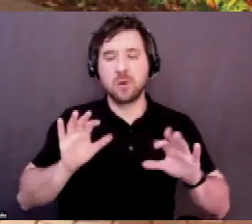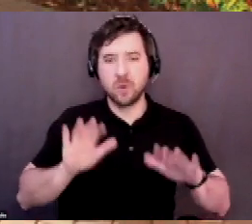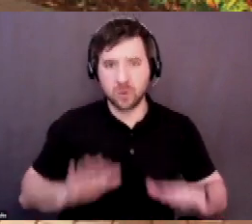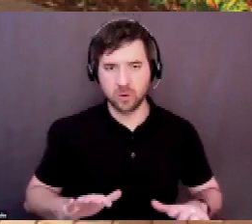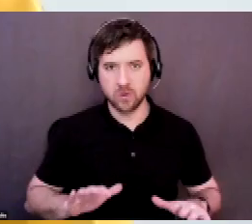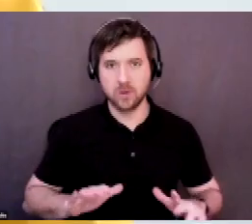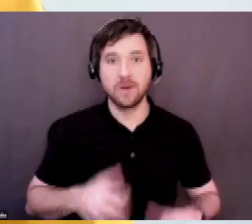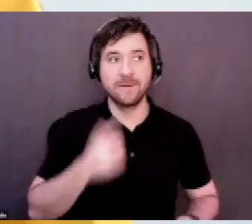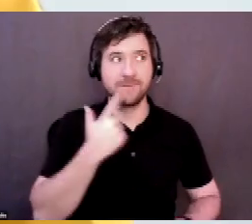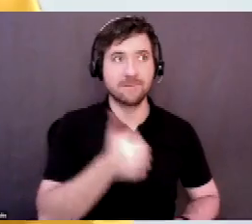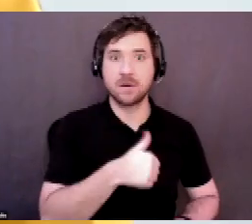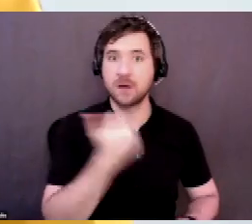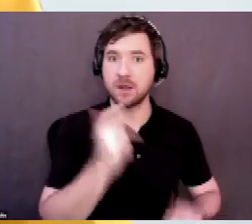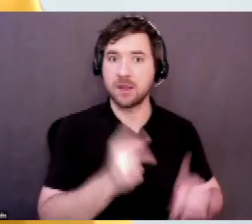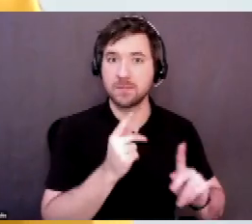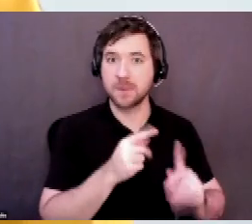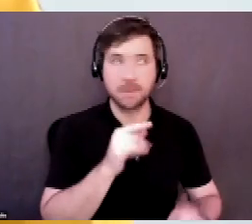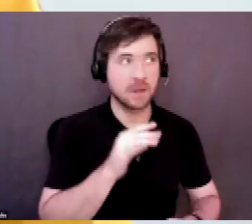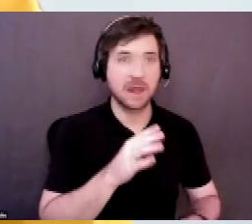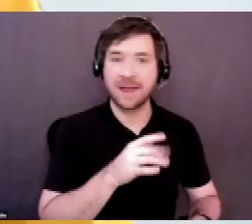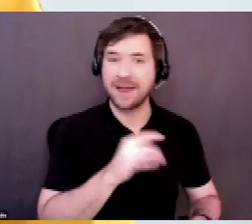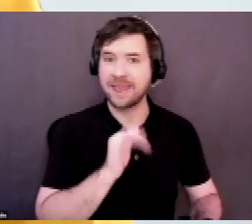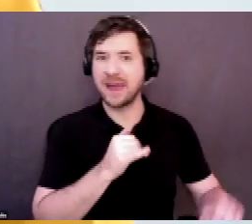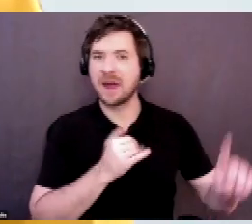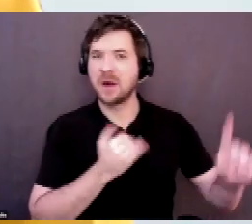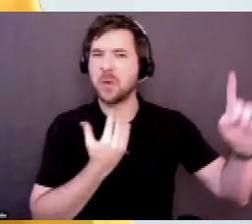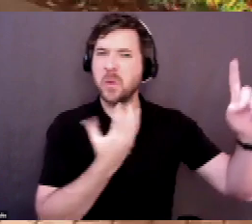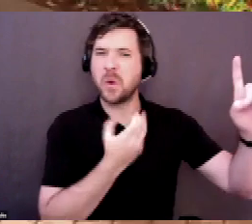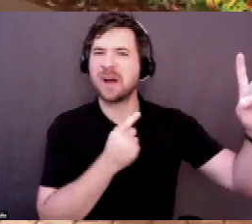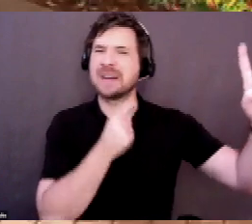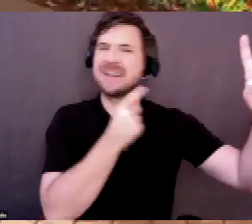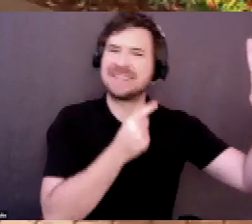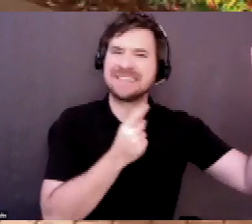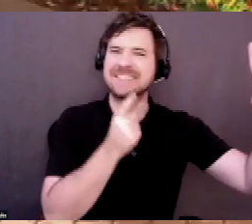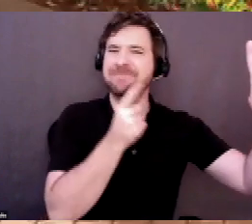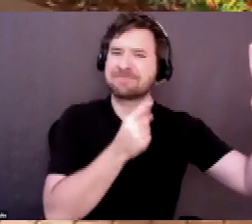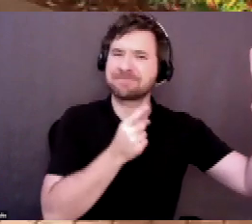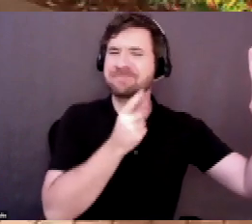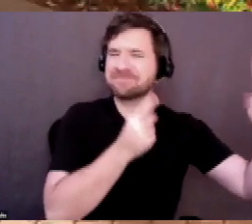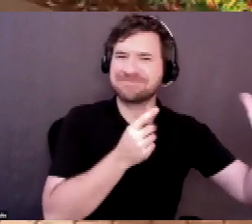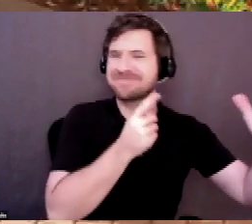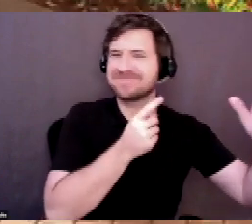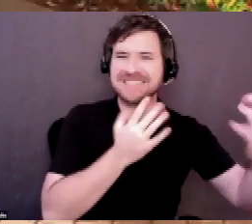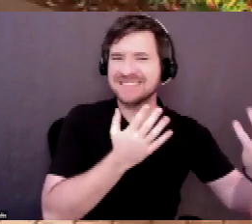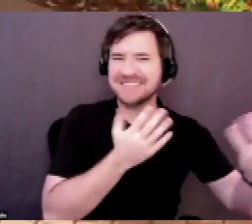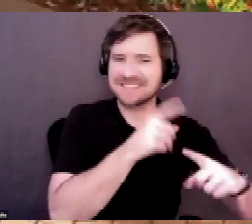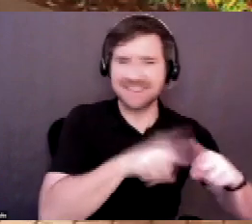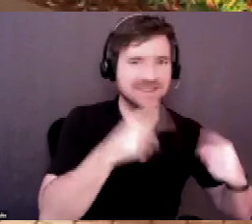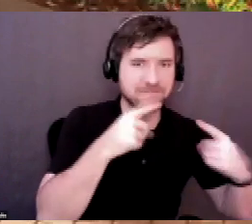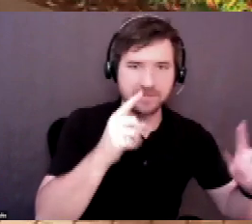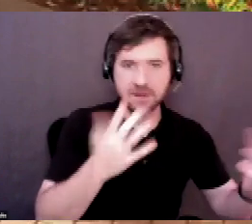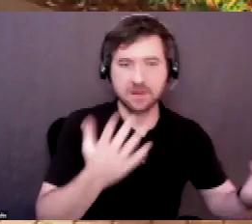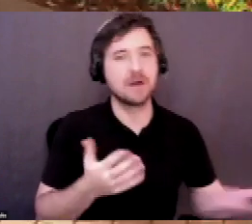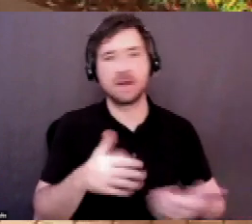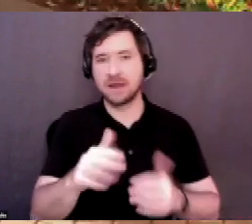However you nourish your baby is best. My adaptation with breastfeeding was